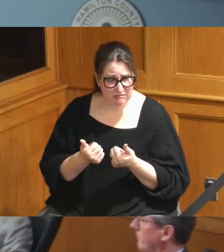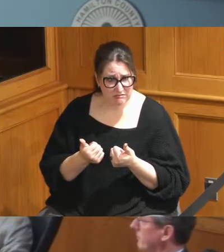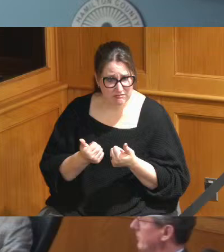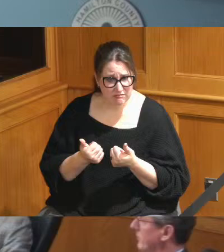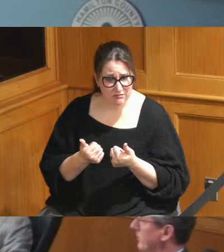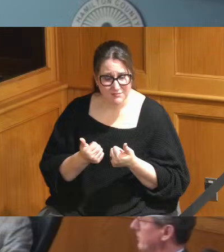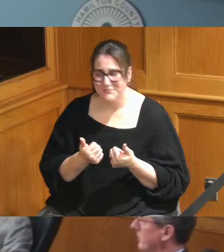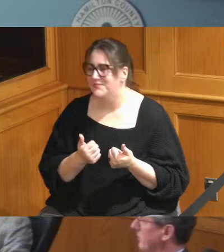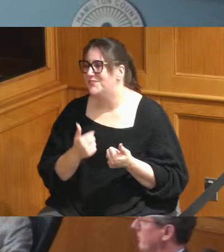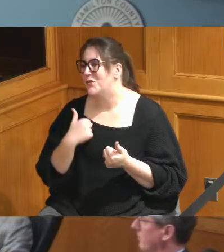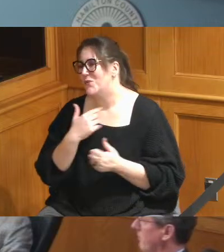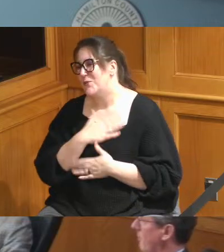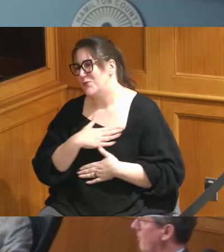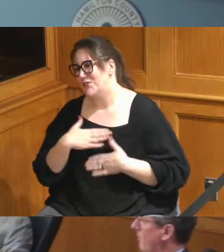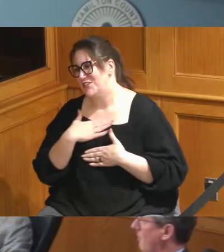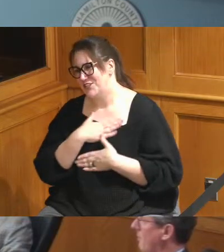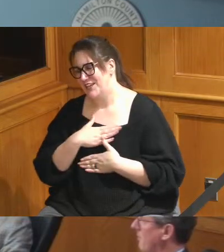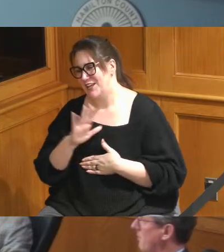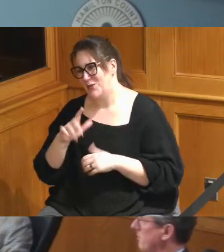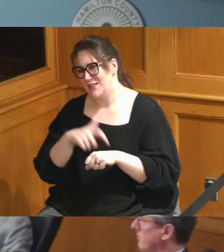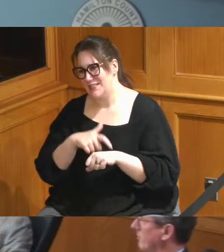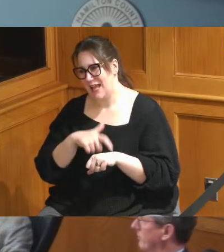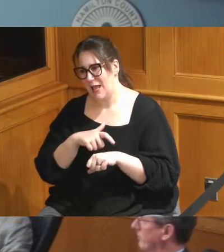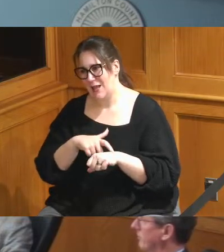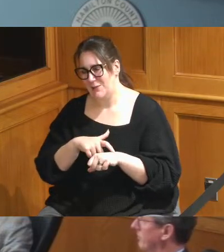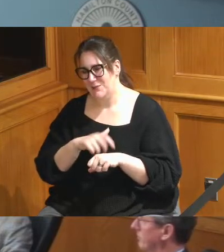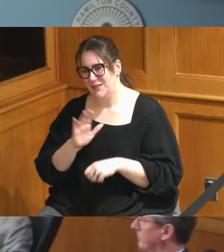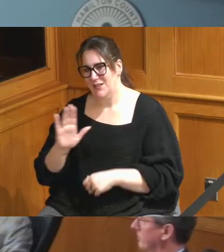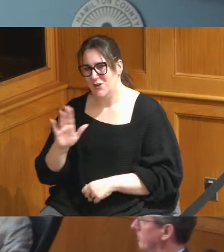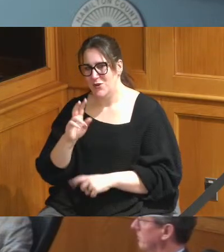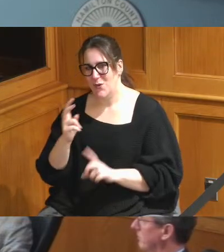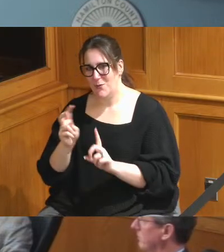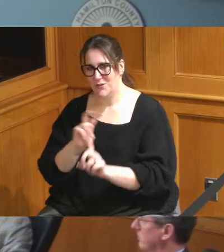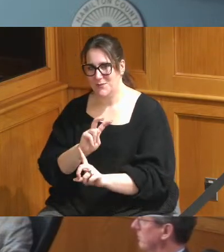we appreciate appreciate your time and attention this morning. So you're you're heading over to